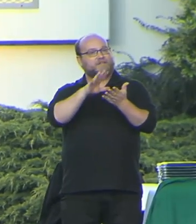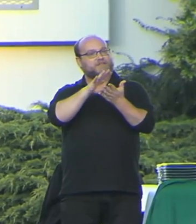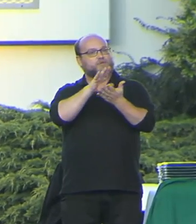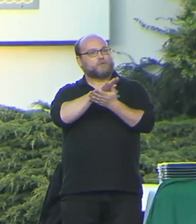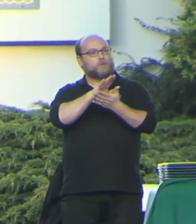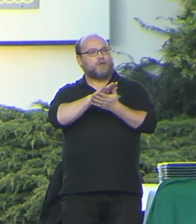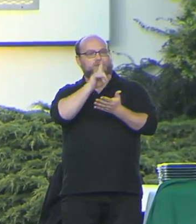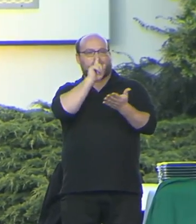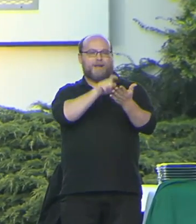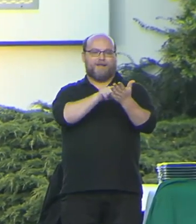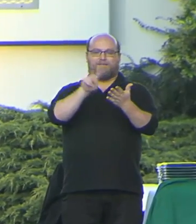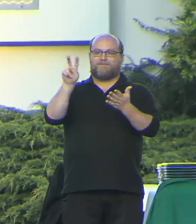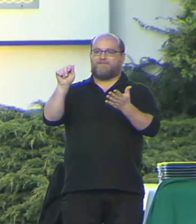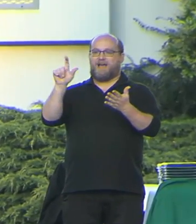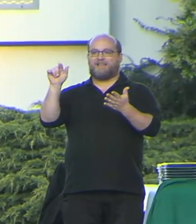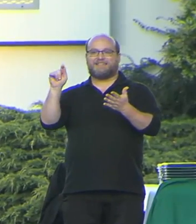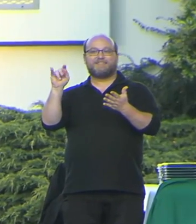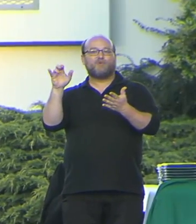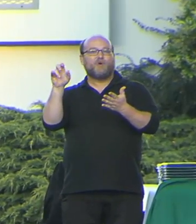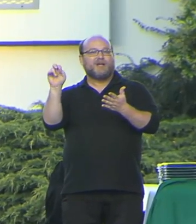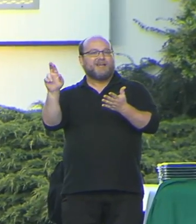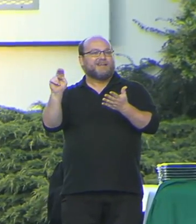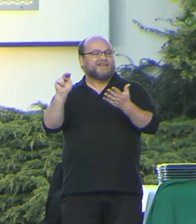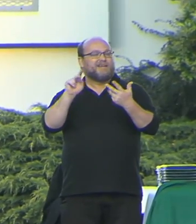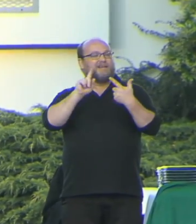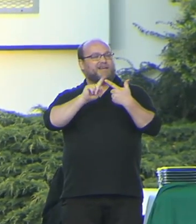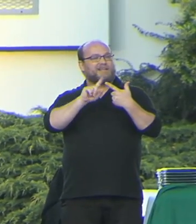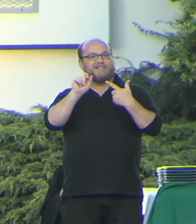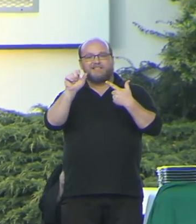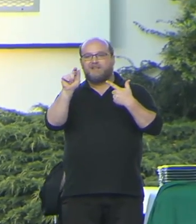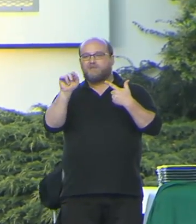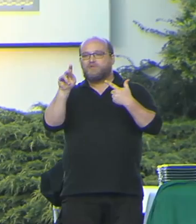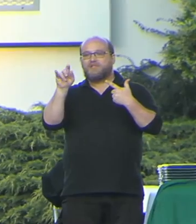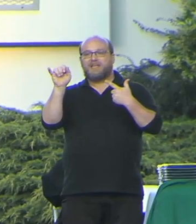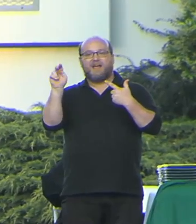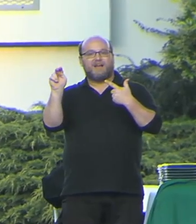valedictorian and salutatorian but at Franklin we honor our top scholars.